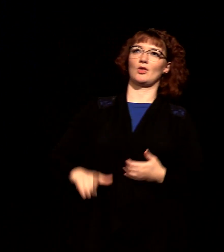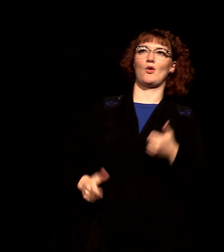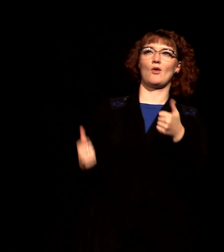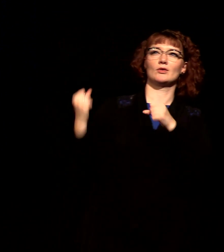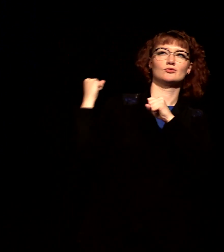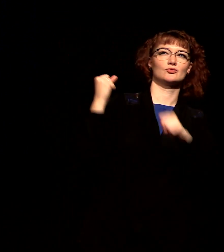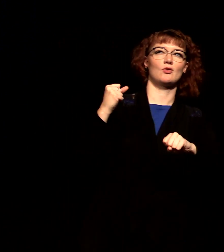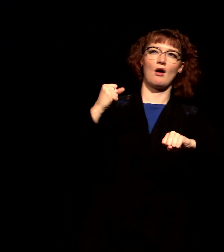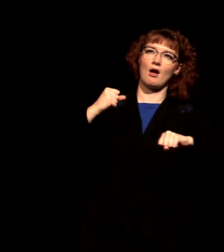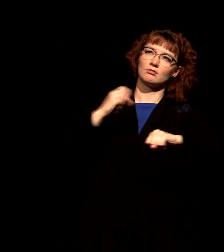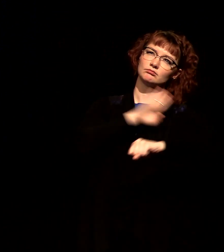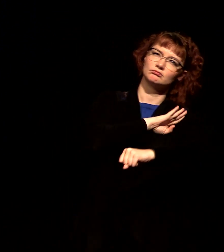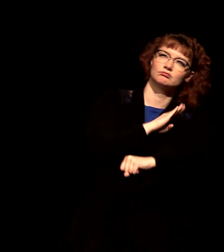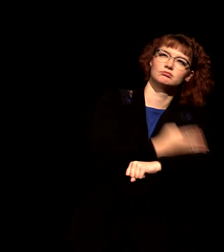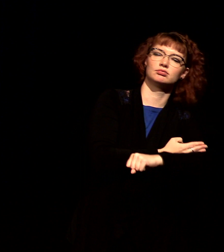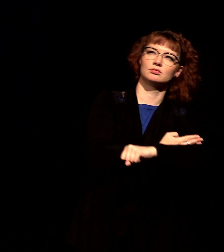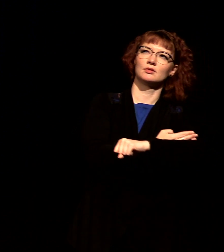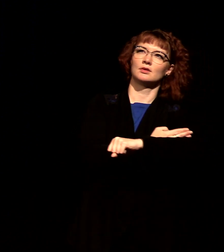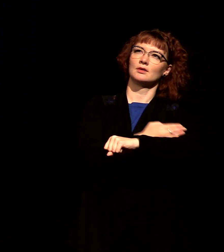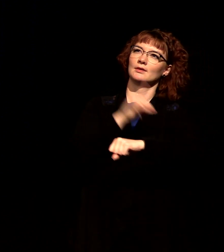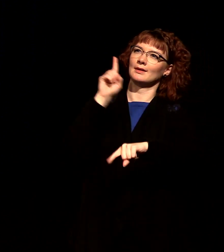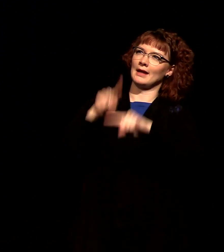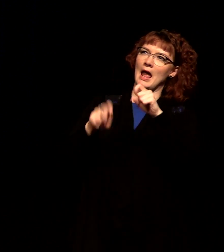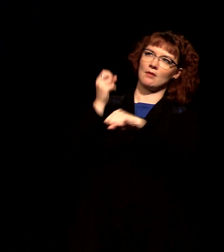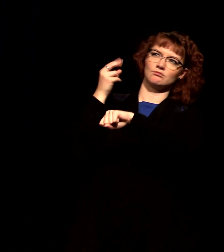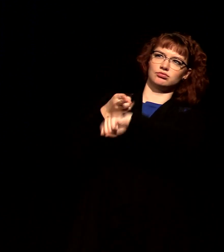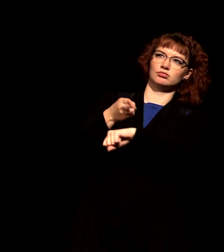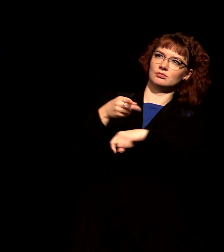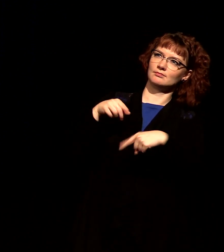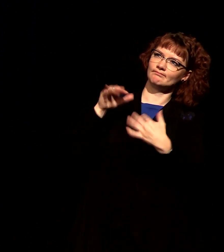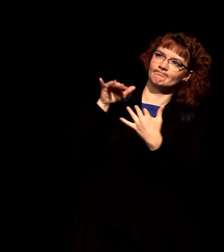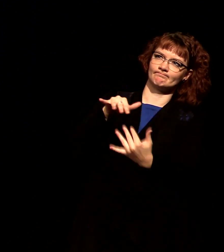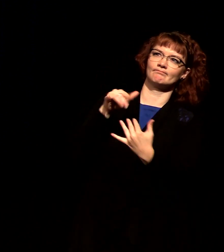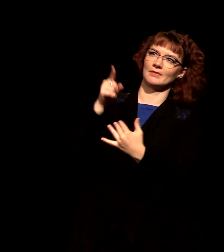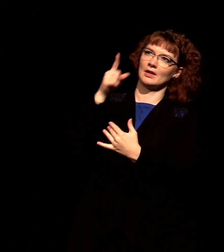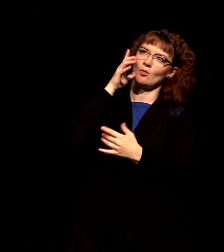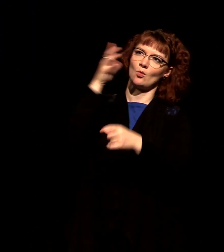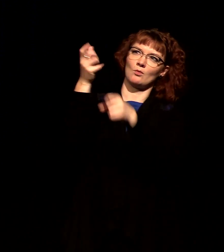mighty, the LORD invincible in battle. Open up Ancient Gates,